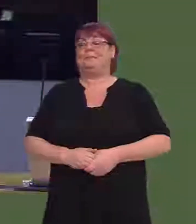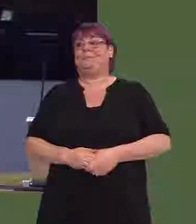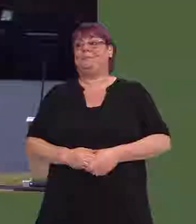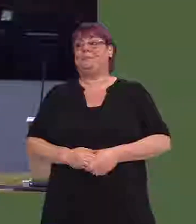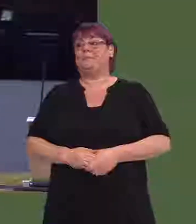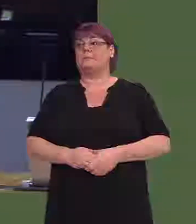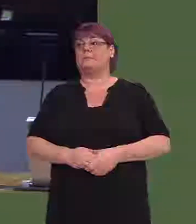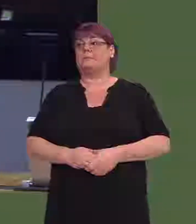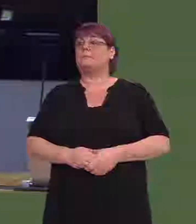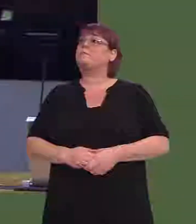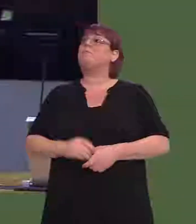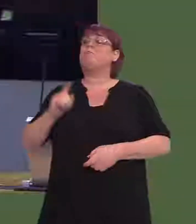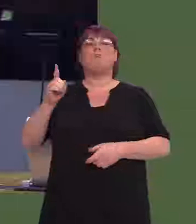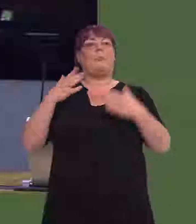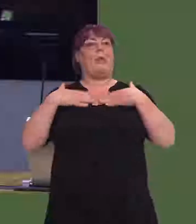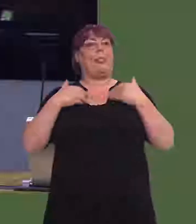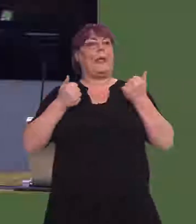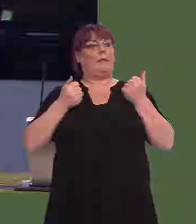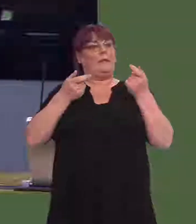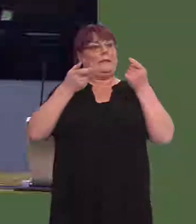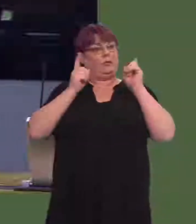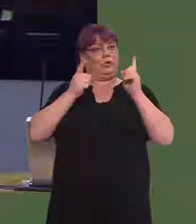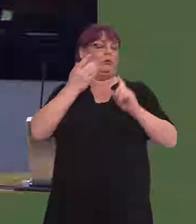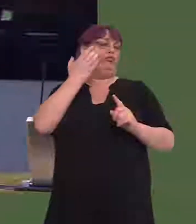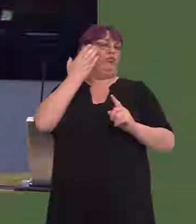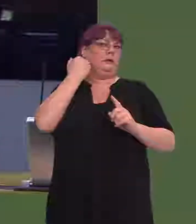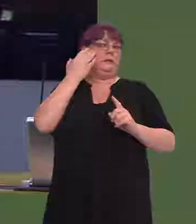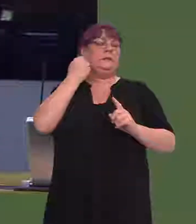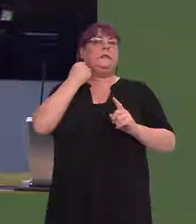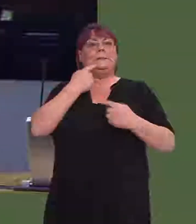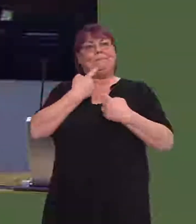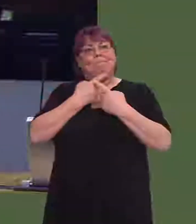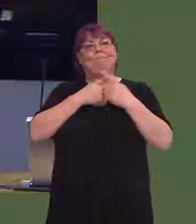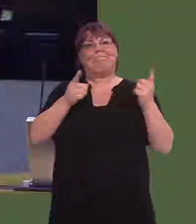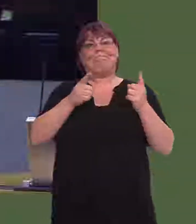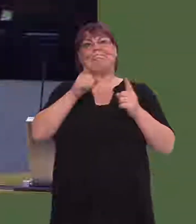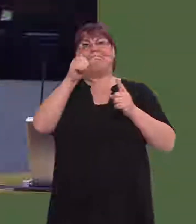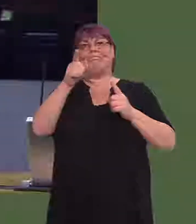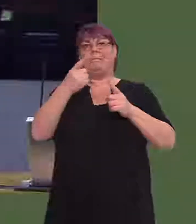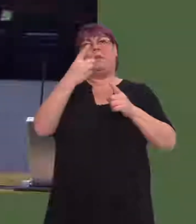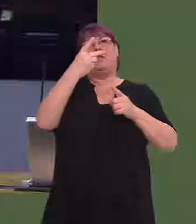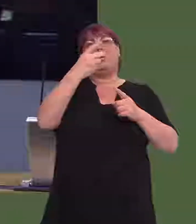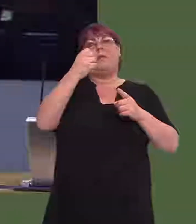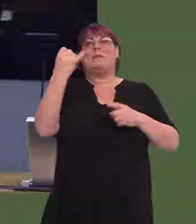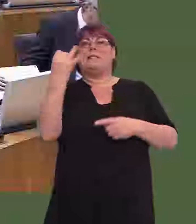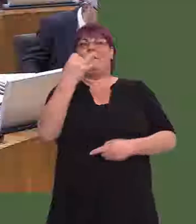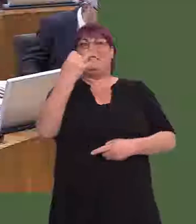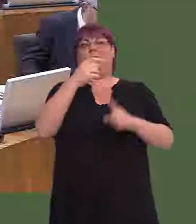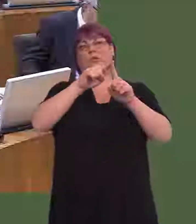The health Secretary said recently, in effect, that things have got worse in 2017-18 for